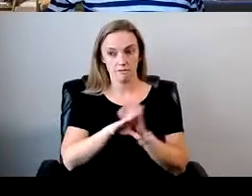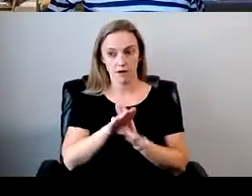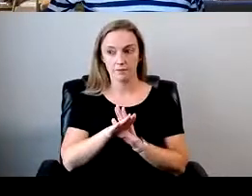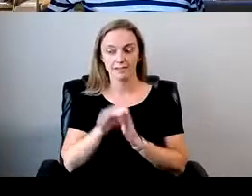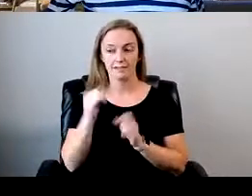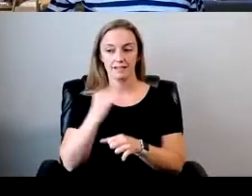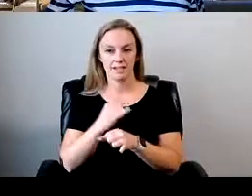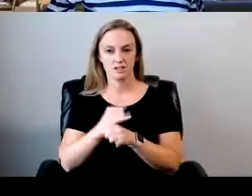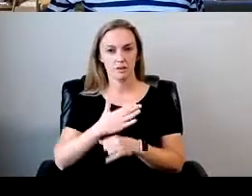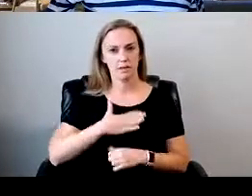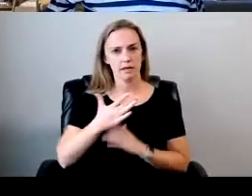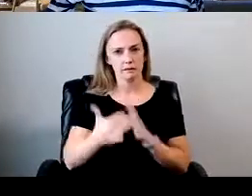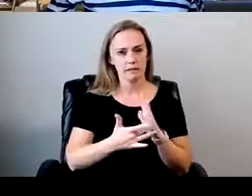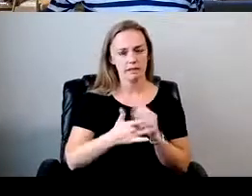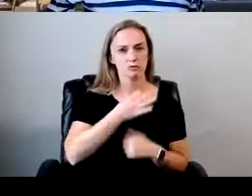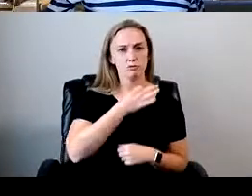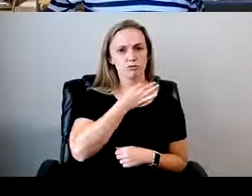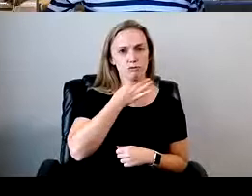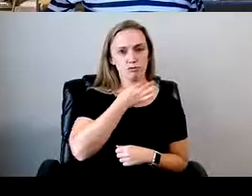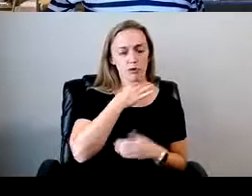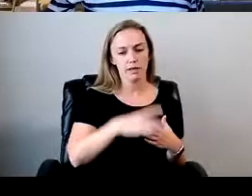of led me into universal design and accessibility.